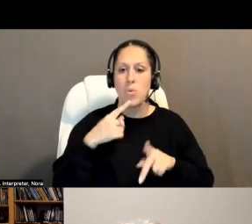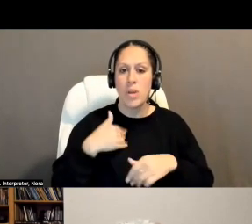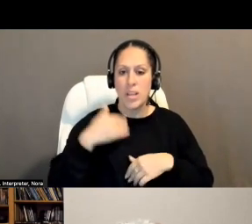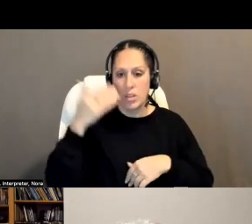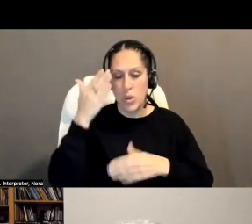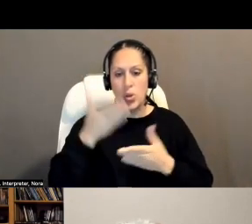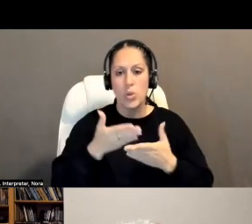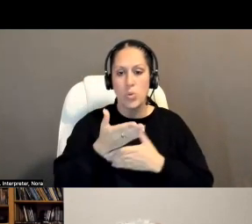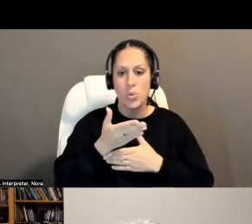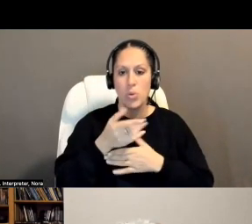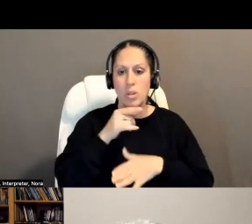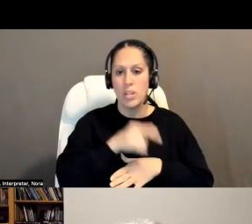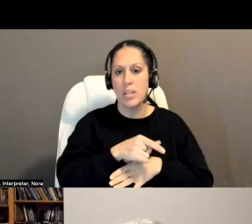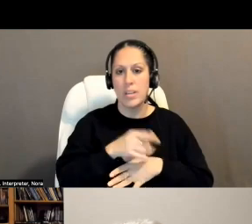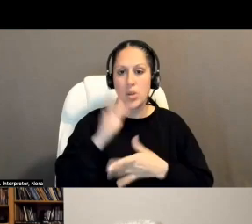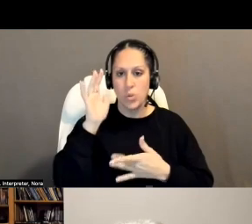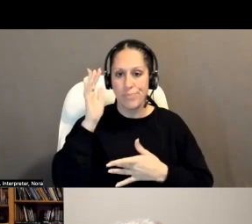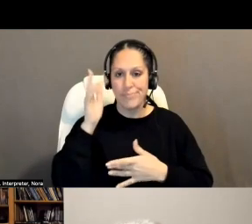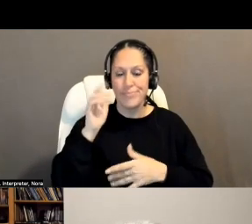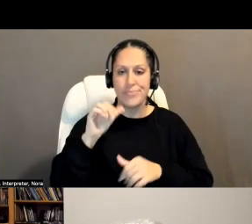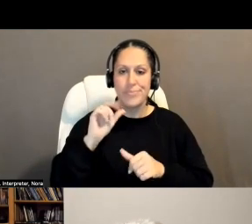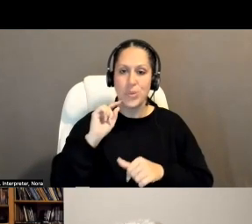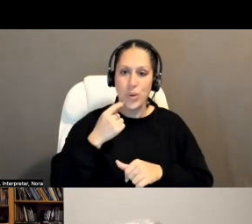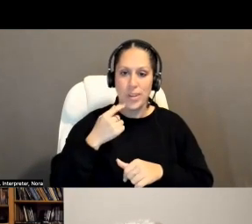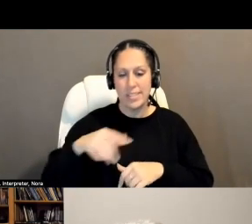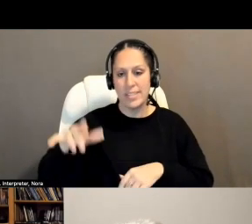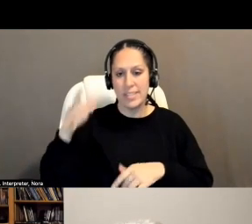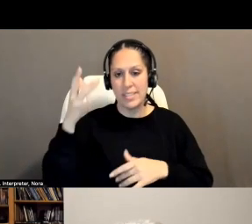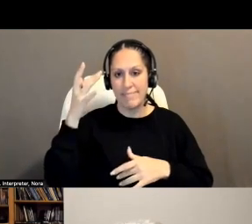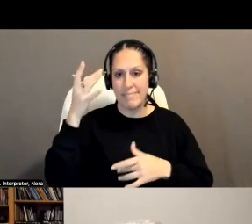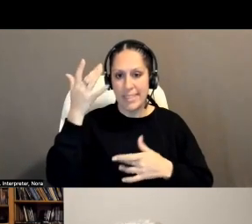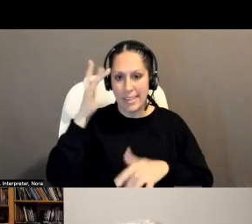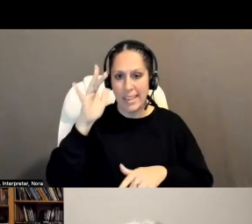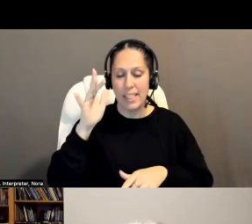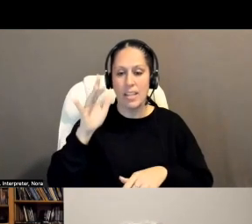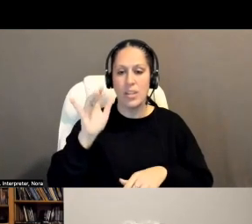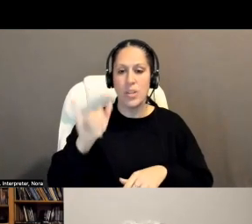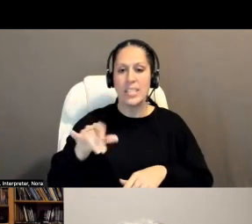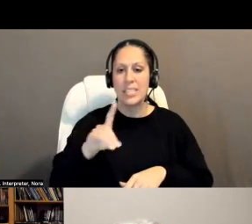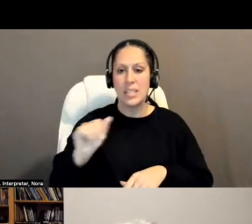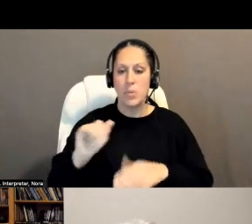the, like, chronically ill and like physically disabled community. So, like, we'll find a day